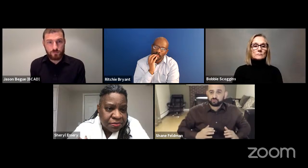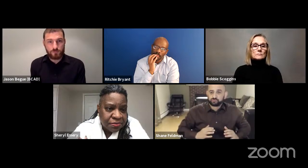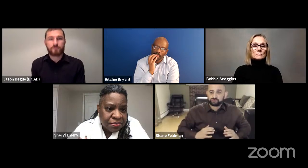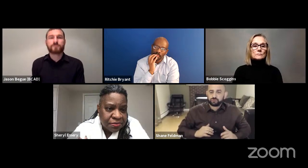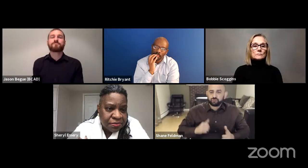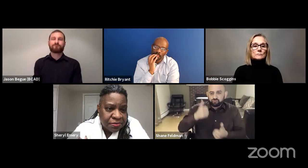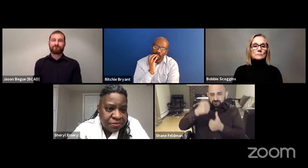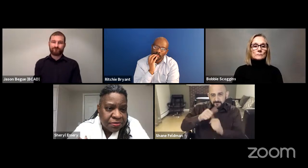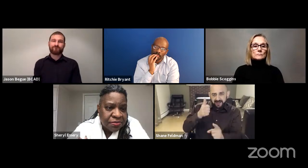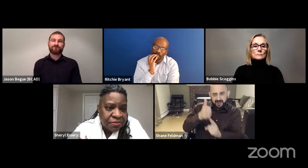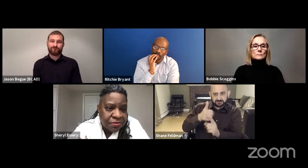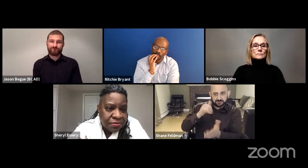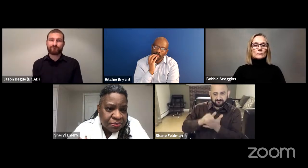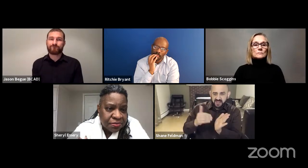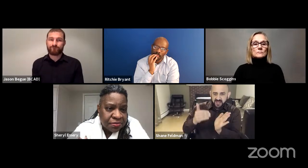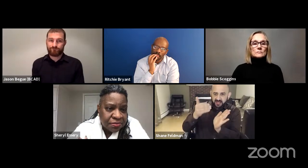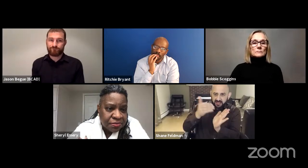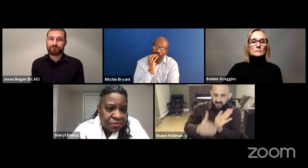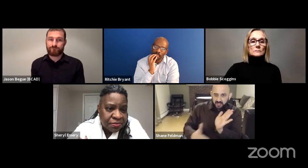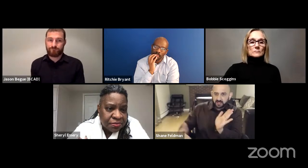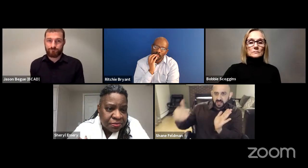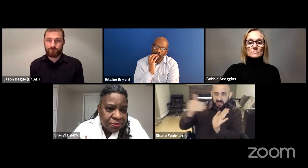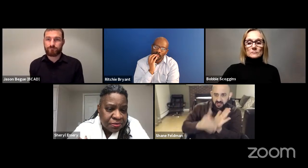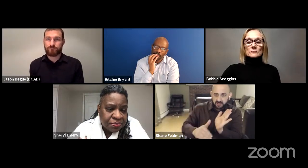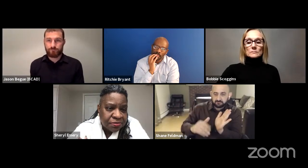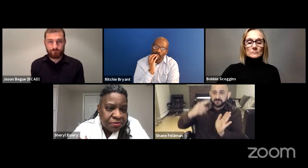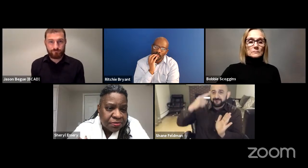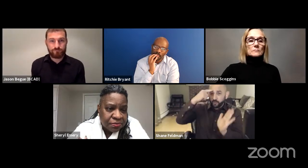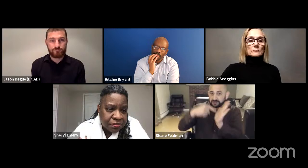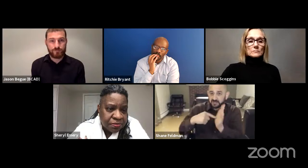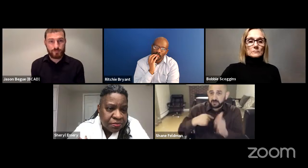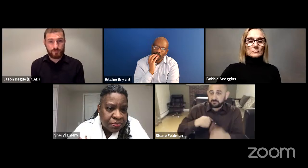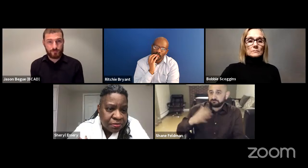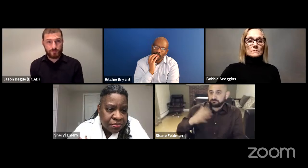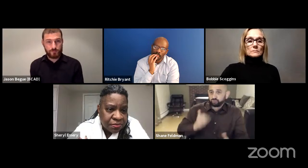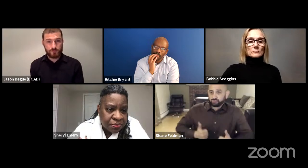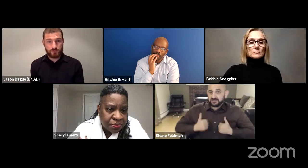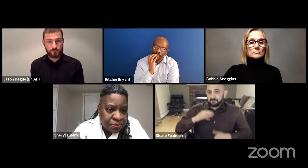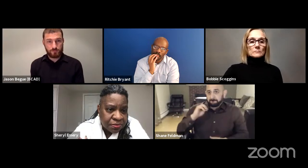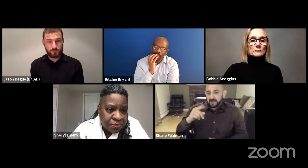forget consumer anecdotes. You know, we have to remind ourselves of that again and again.